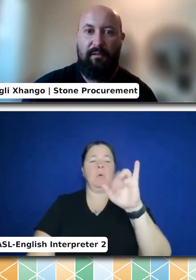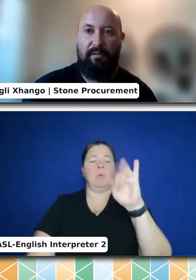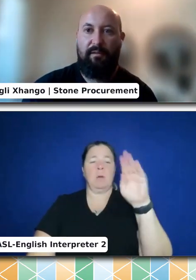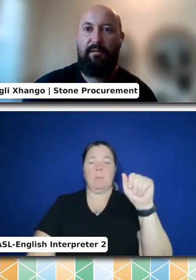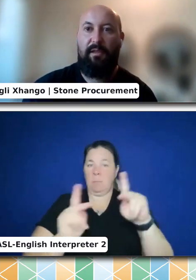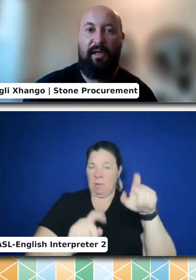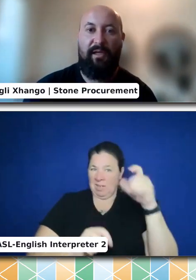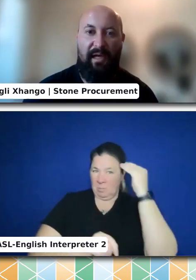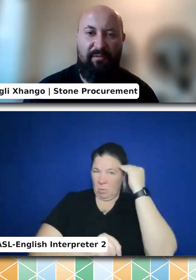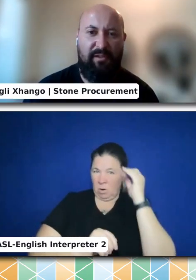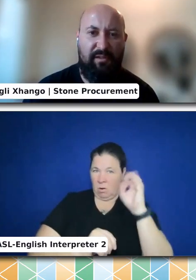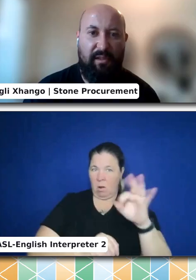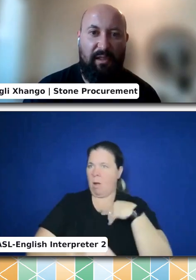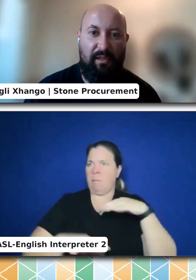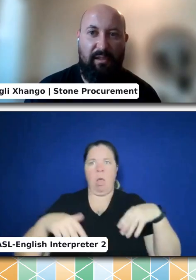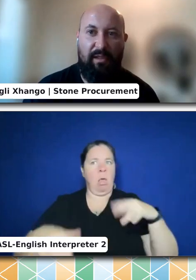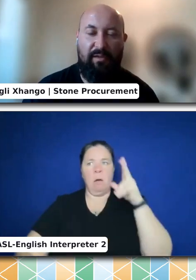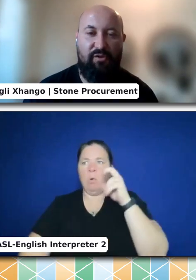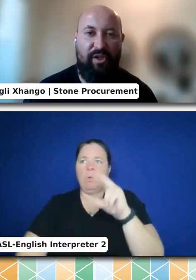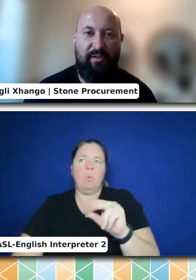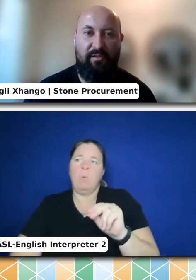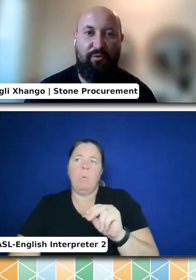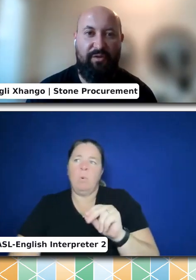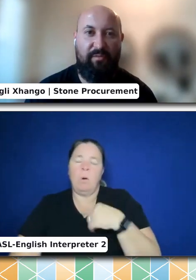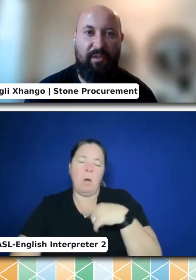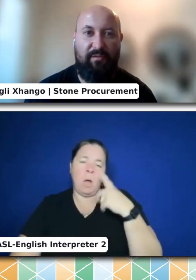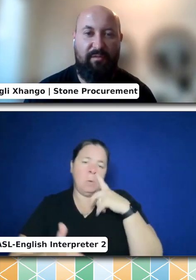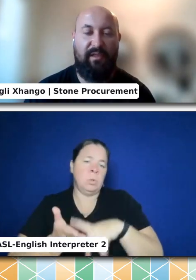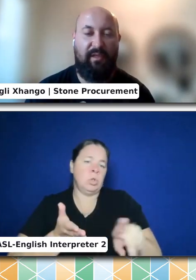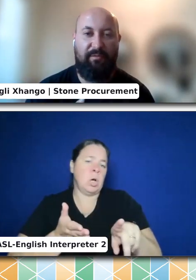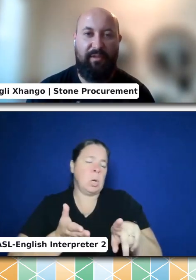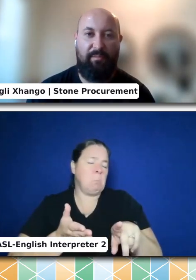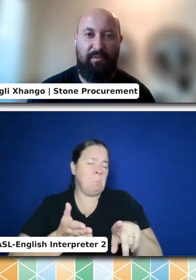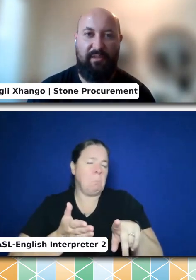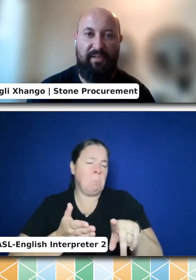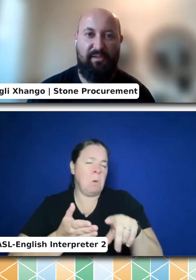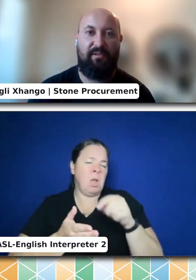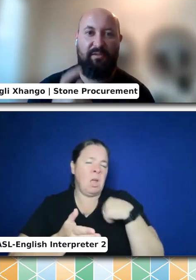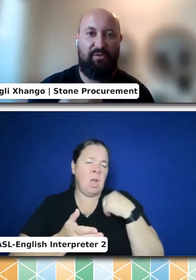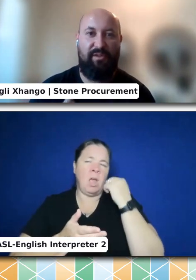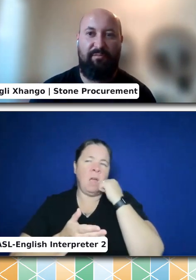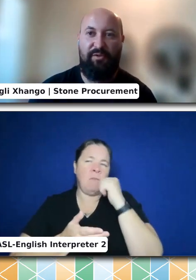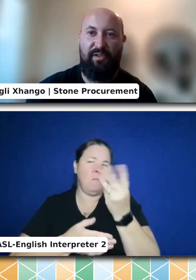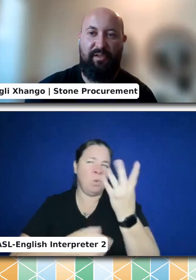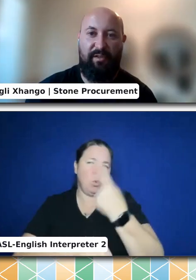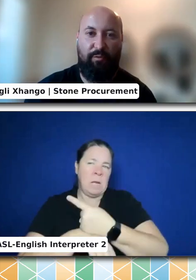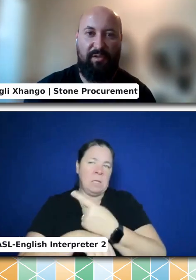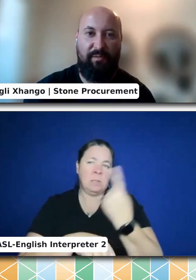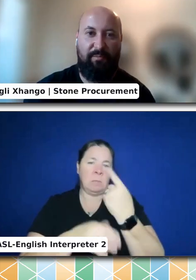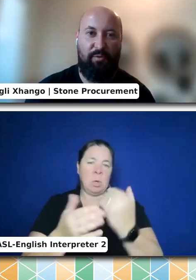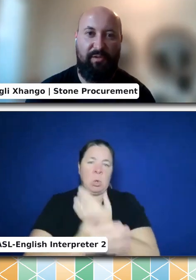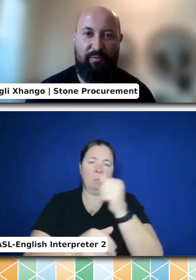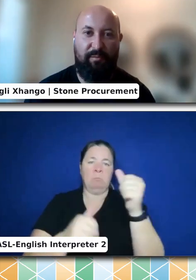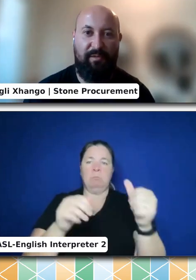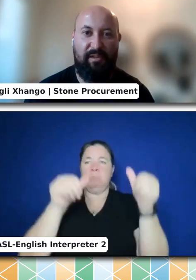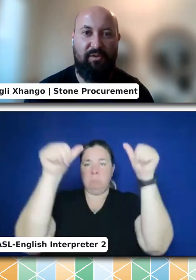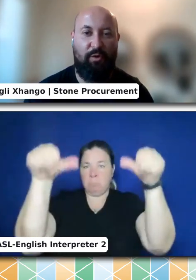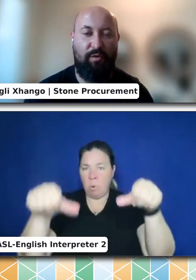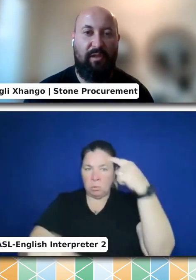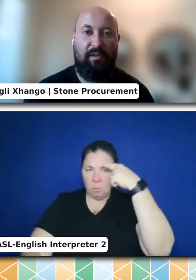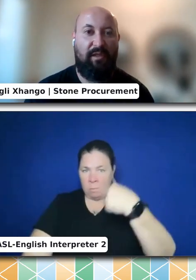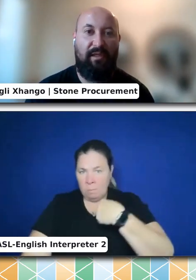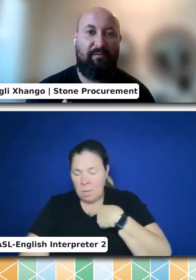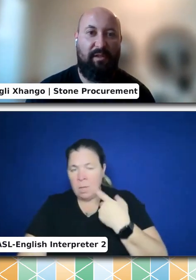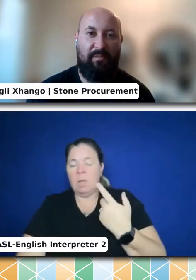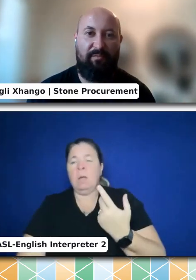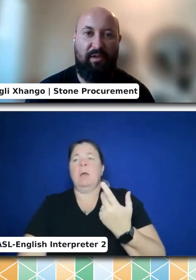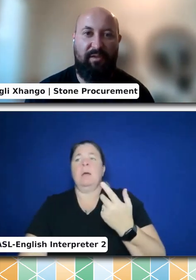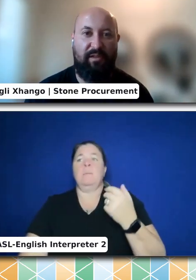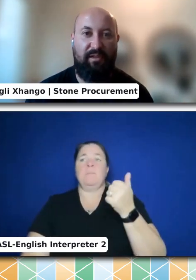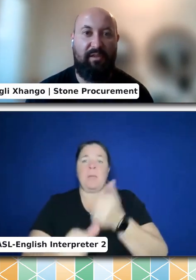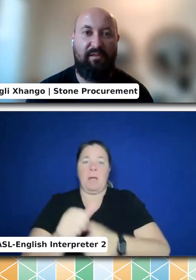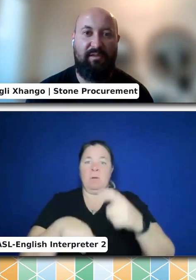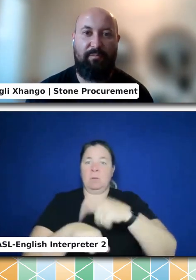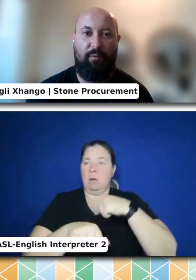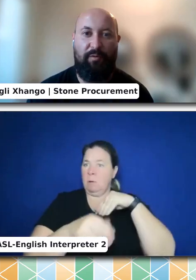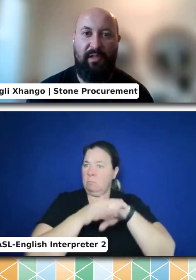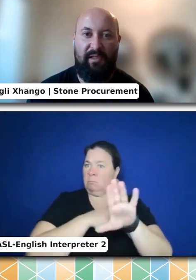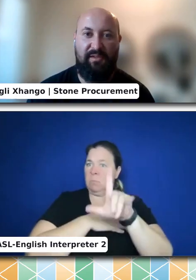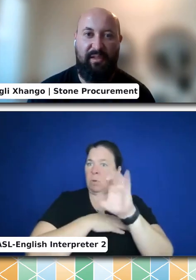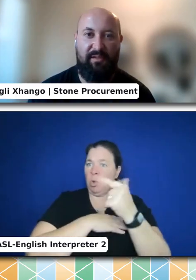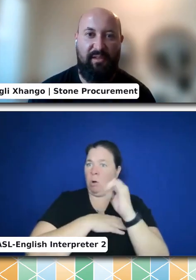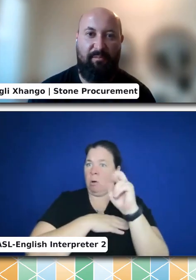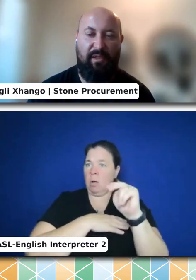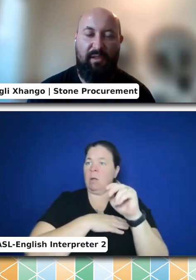I haven't. I check it usually about, like, every couple of days to just see if there's anything new that's been posted for me, so… Every time that I've logged in, it's… the profile has stayed the same.